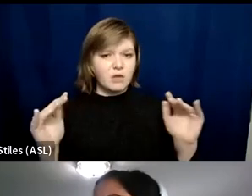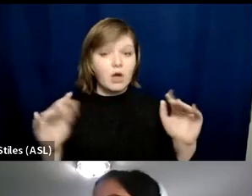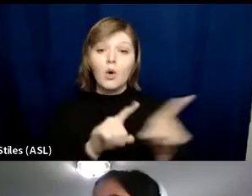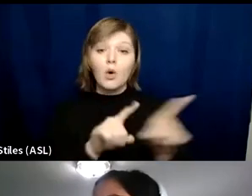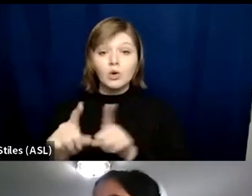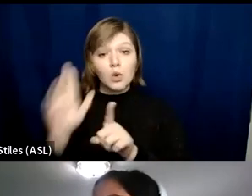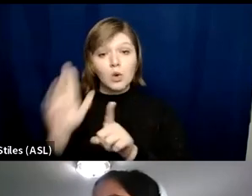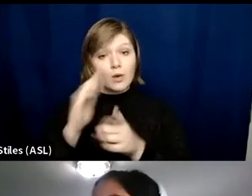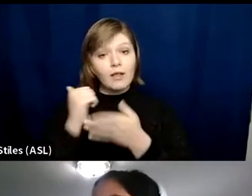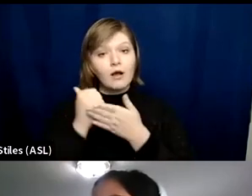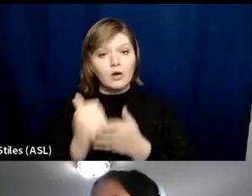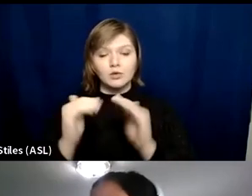Grading fundings and programs and thinking out-of-the-box.